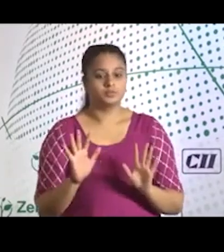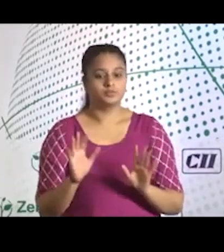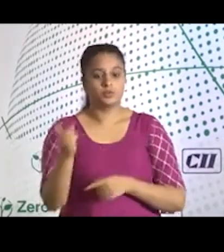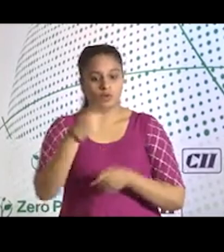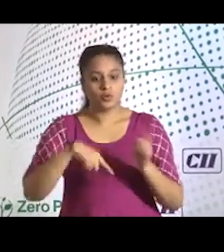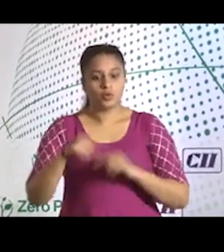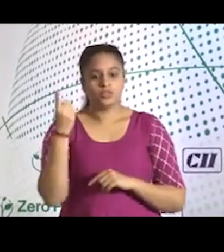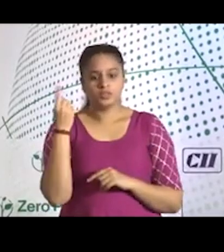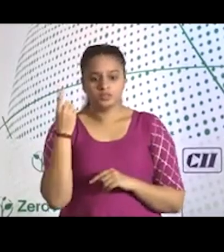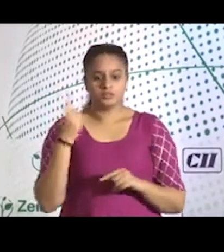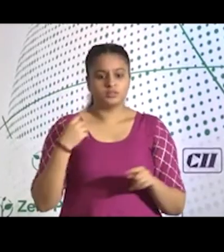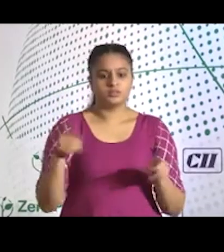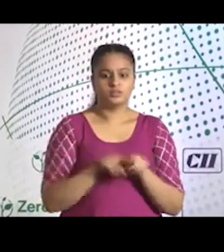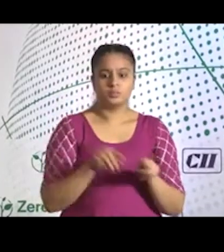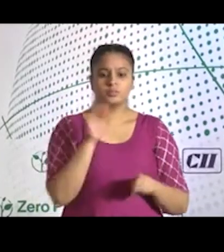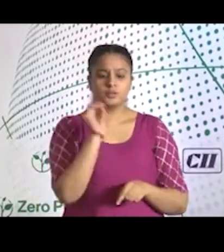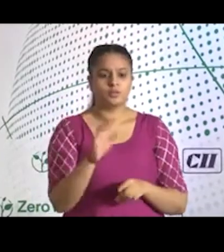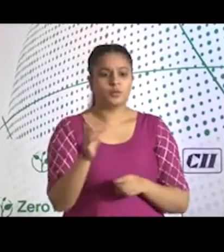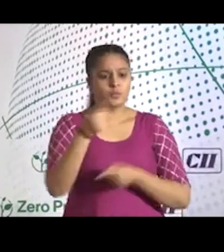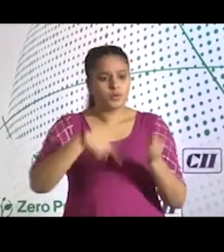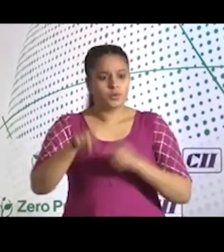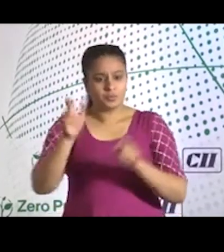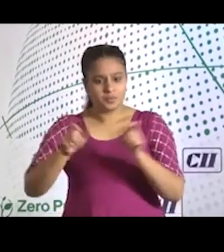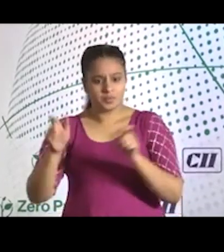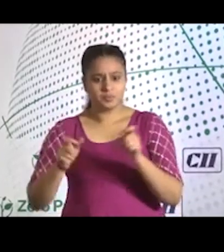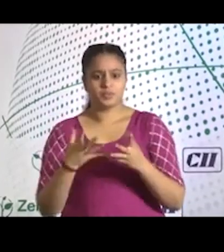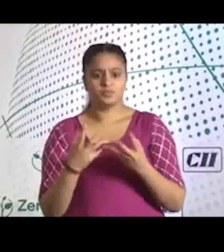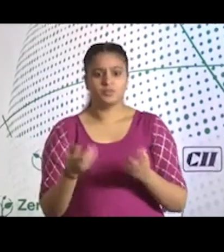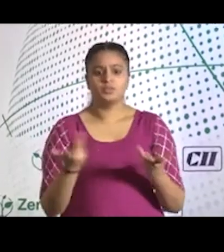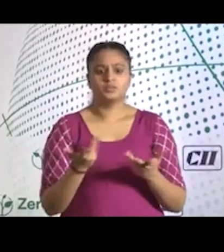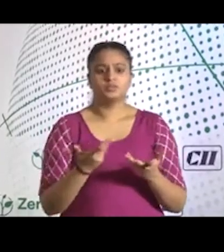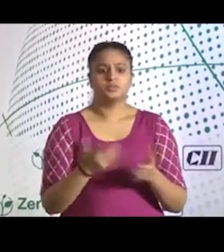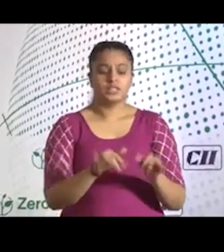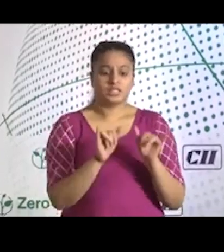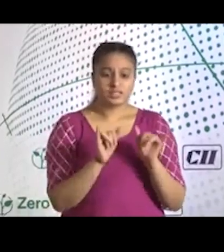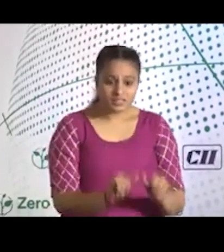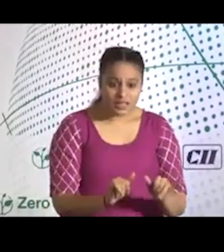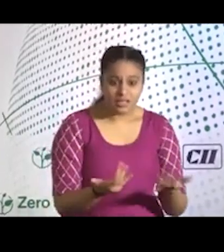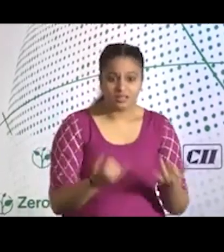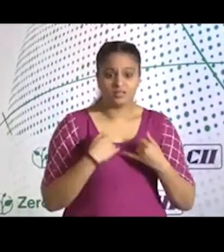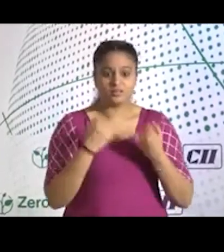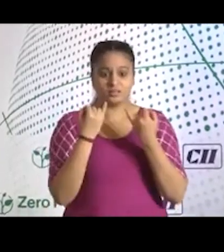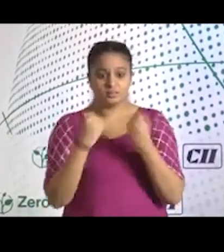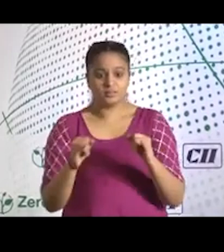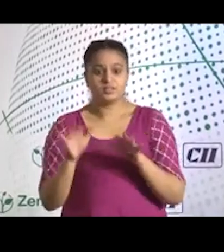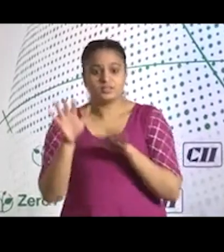nobody wants to stay dependent on,